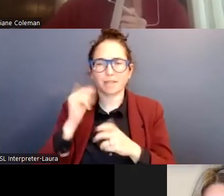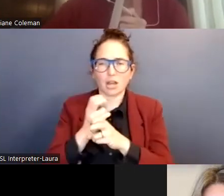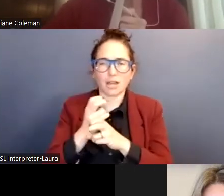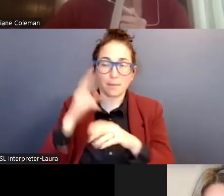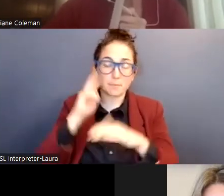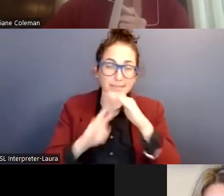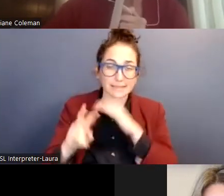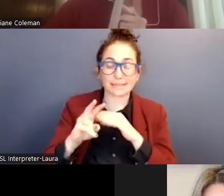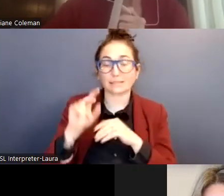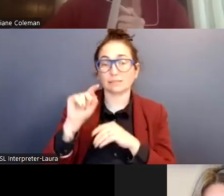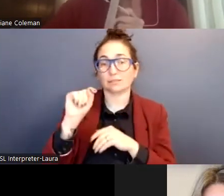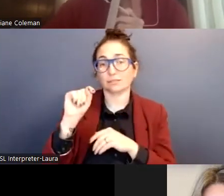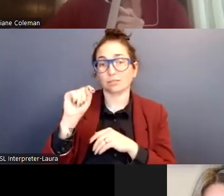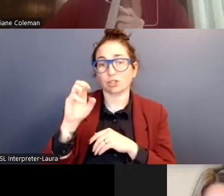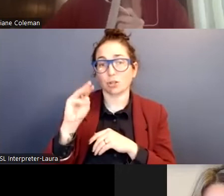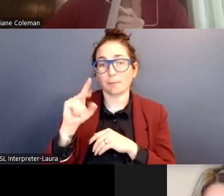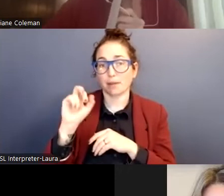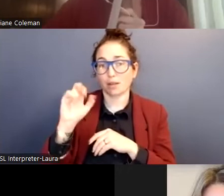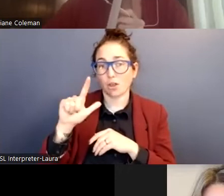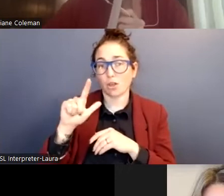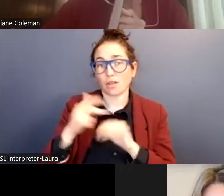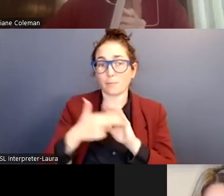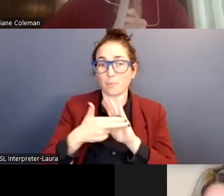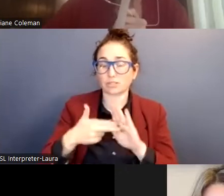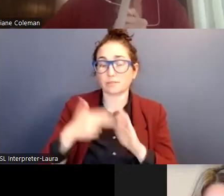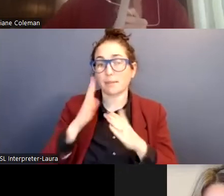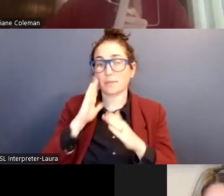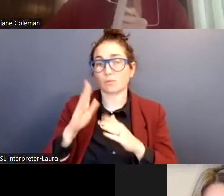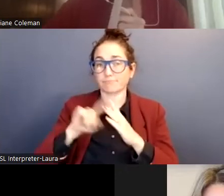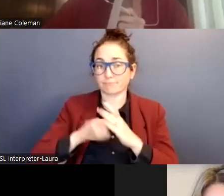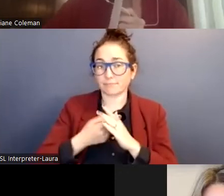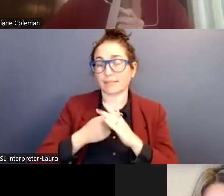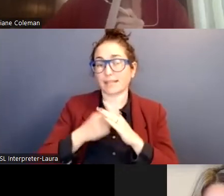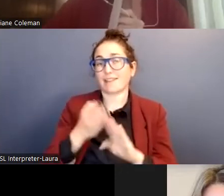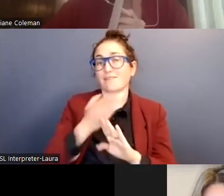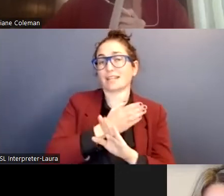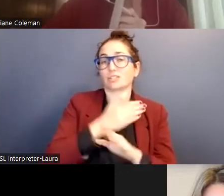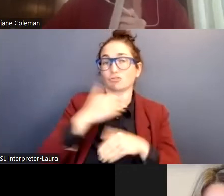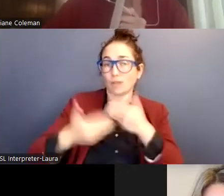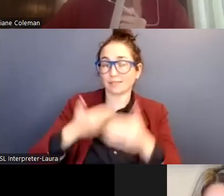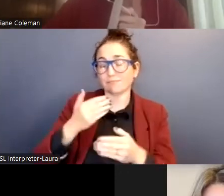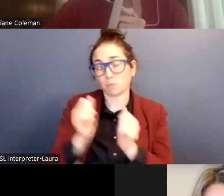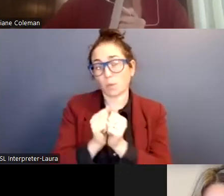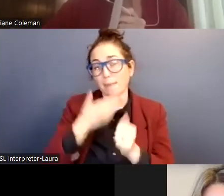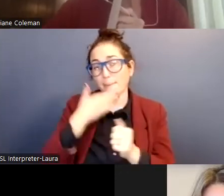prognosis that they activate an Advanced Directive. Even with the best intentions of mistaken